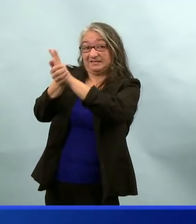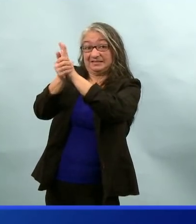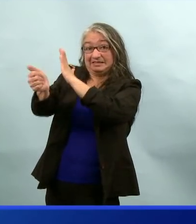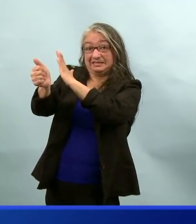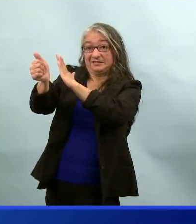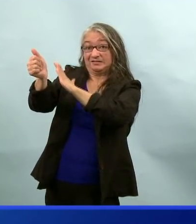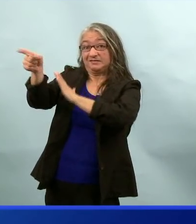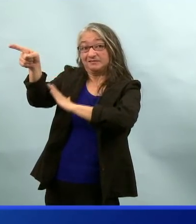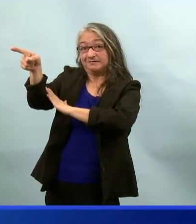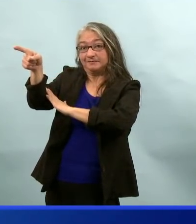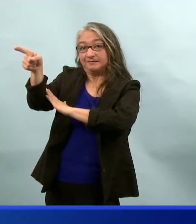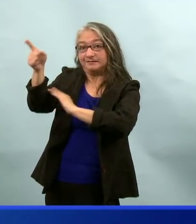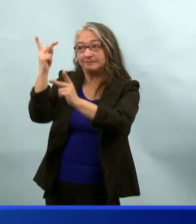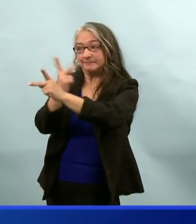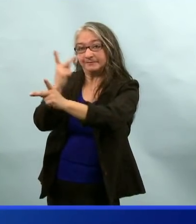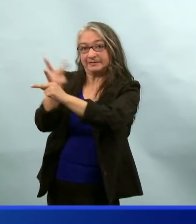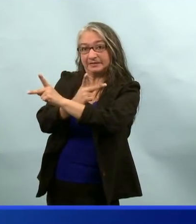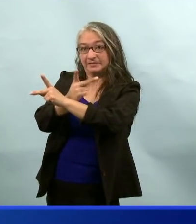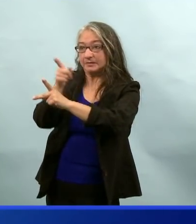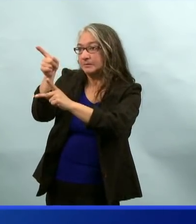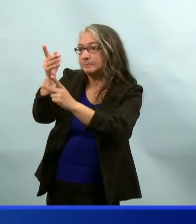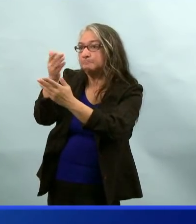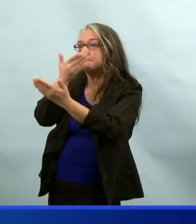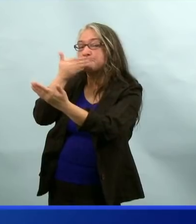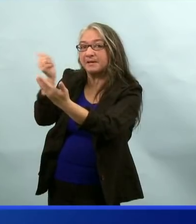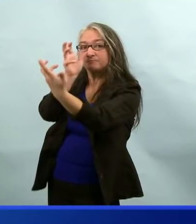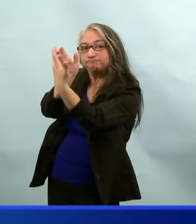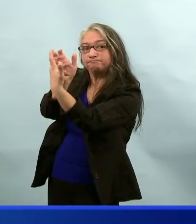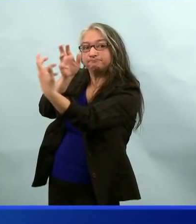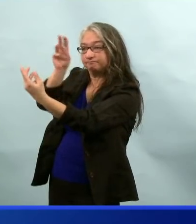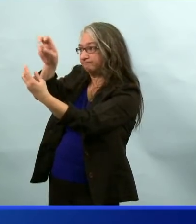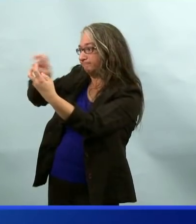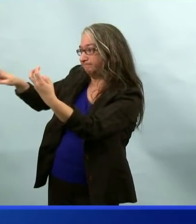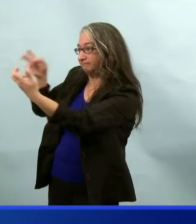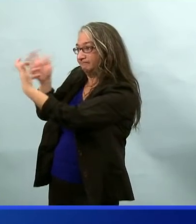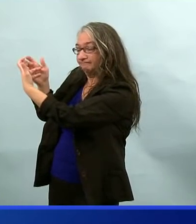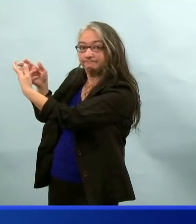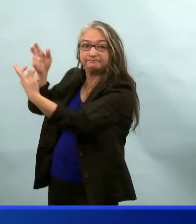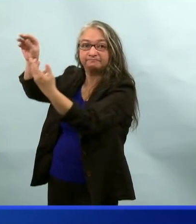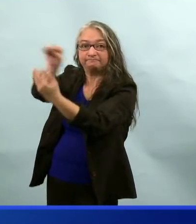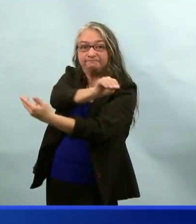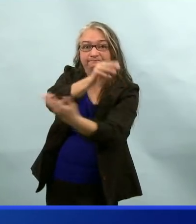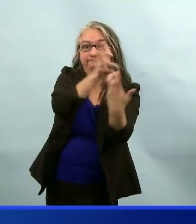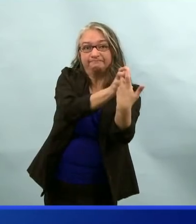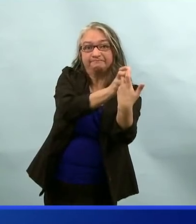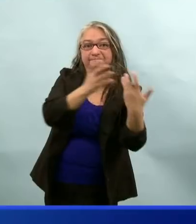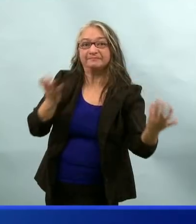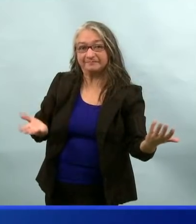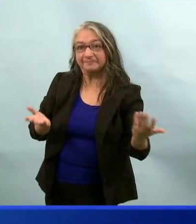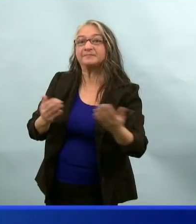provide it in and so uh certainly i don't want to under emphasize the importance of that highly